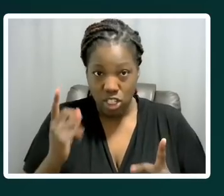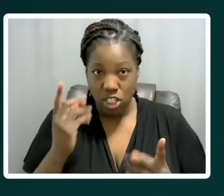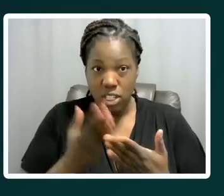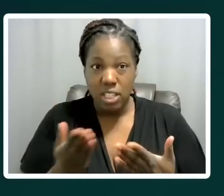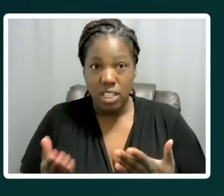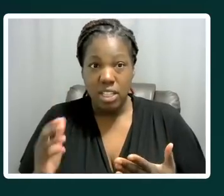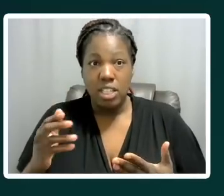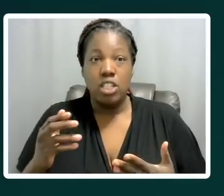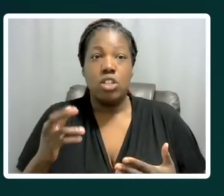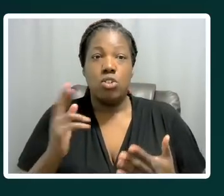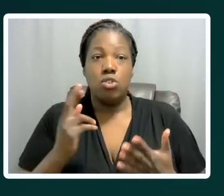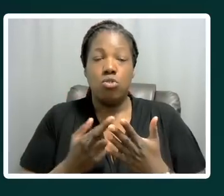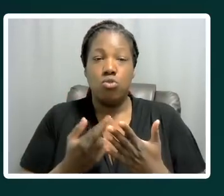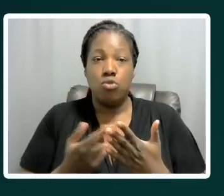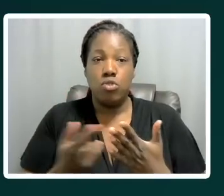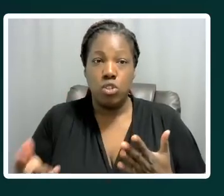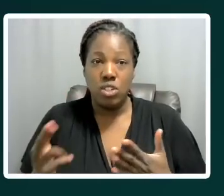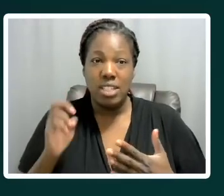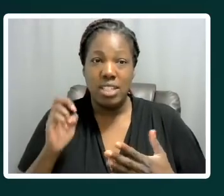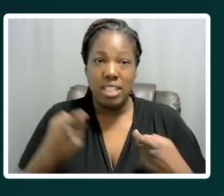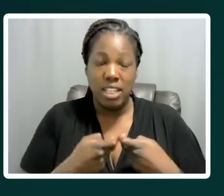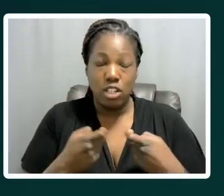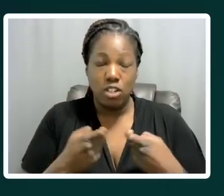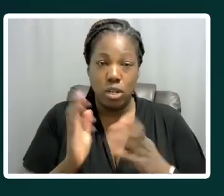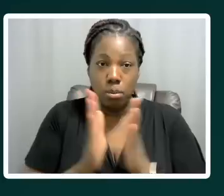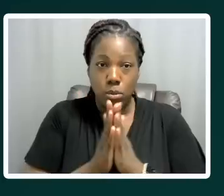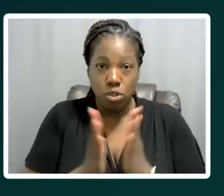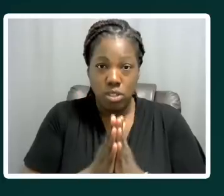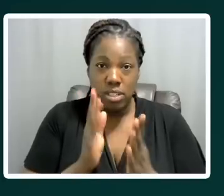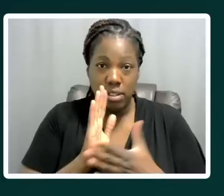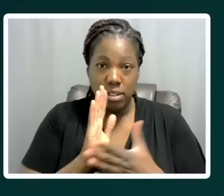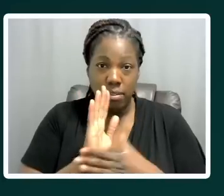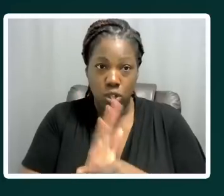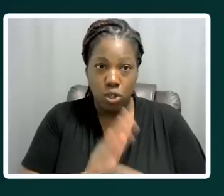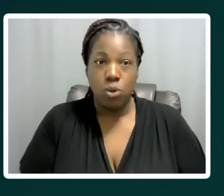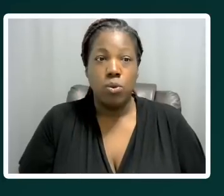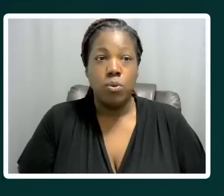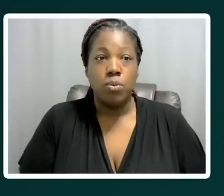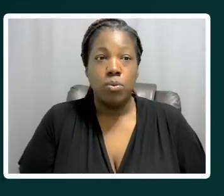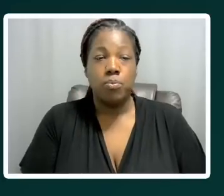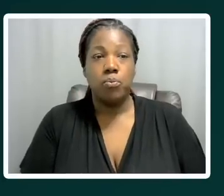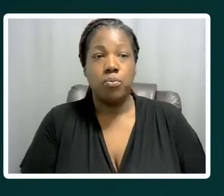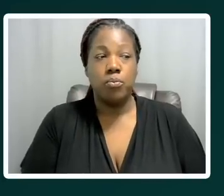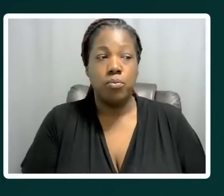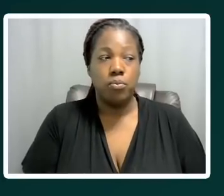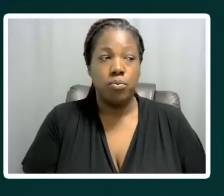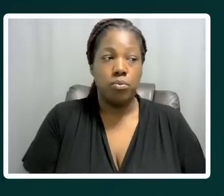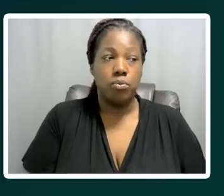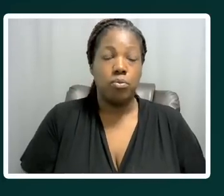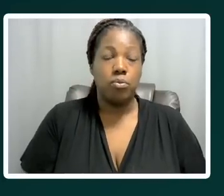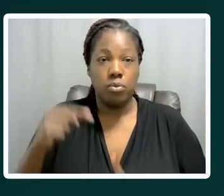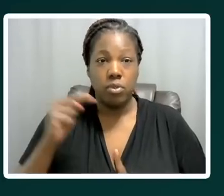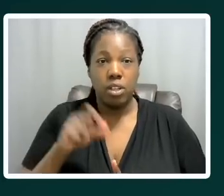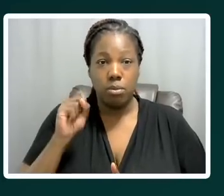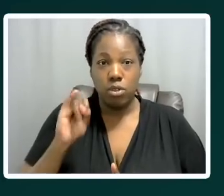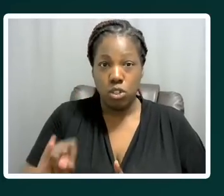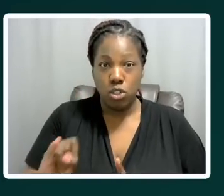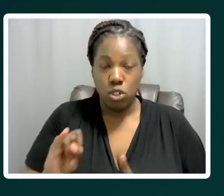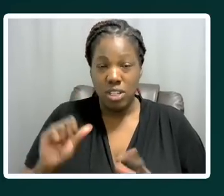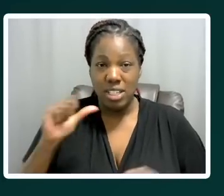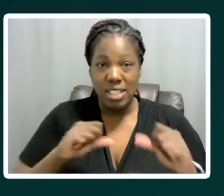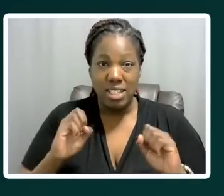e-books and videos. The Smithsonian Science Education Center has both an e-book and video